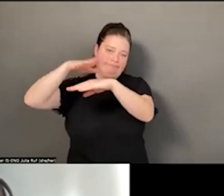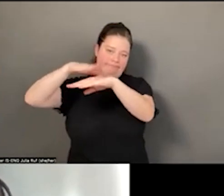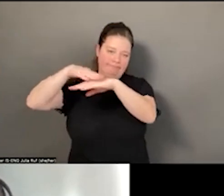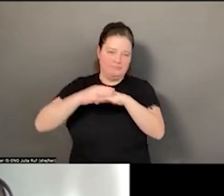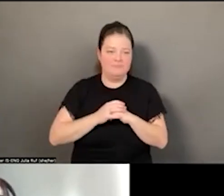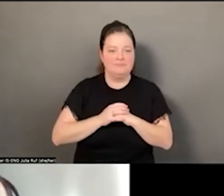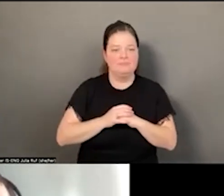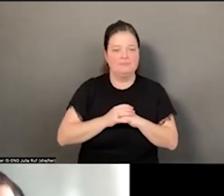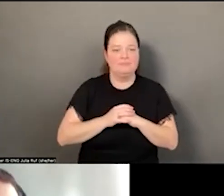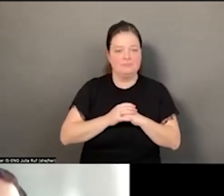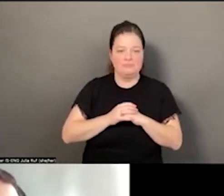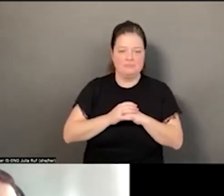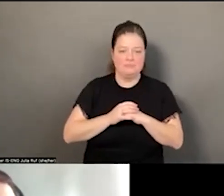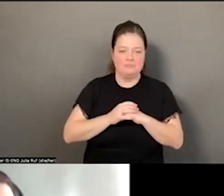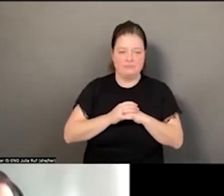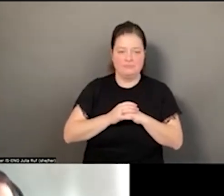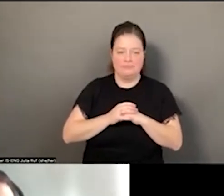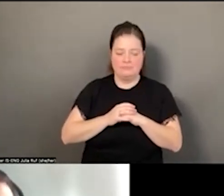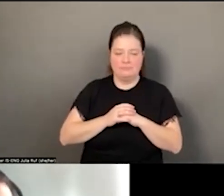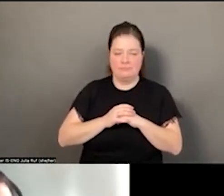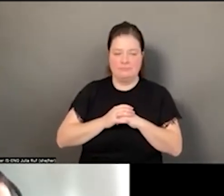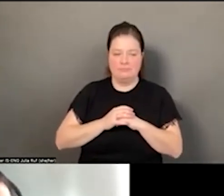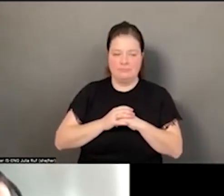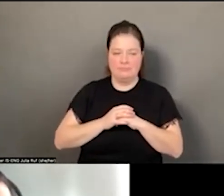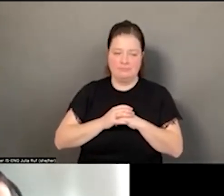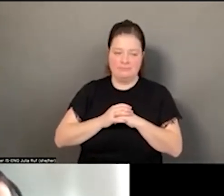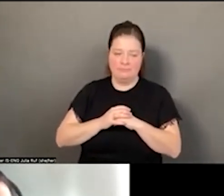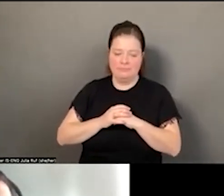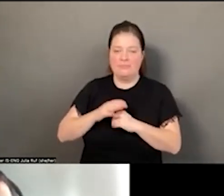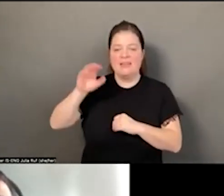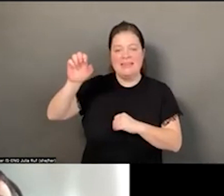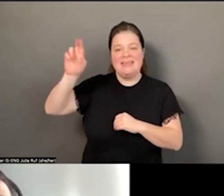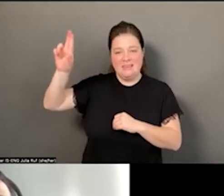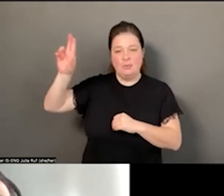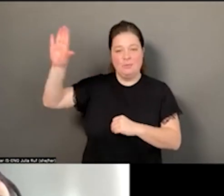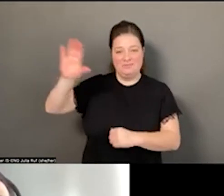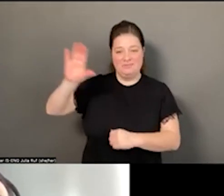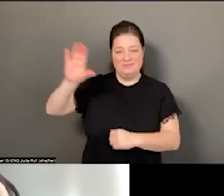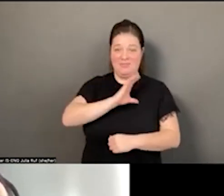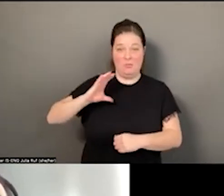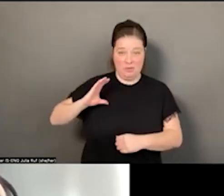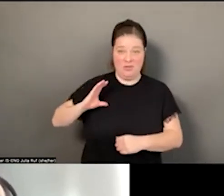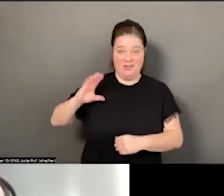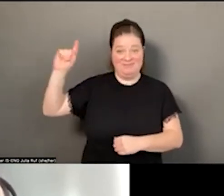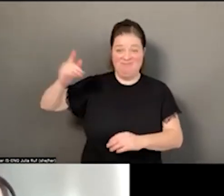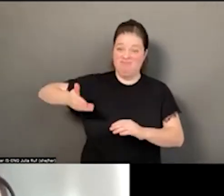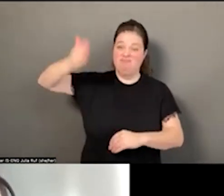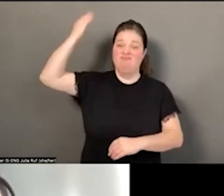The Commission has finally published the promised Web Accessibility Action Plan,